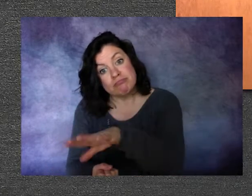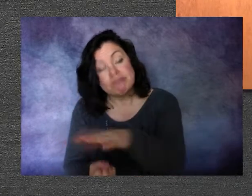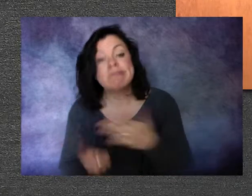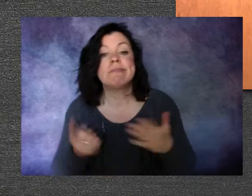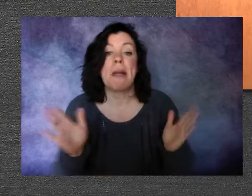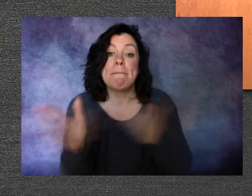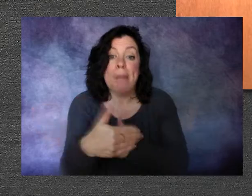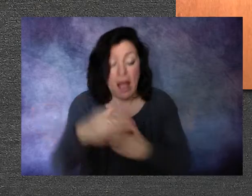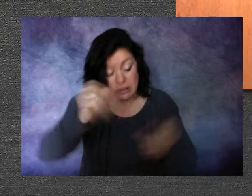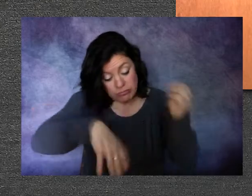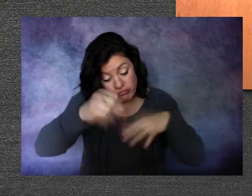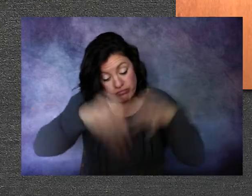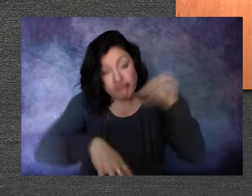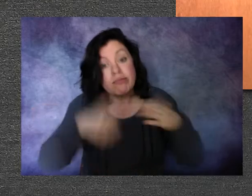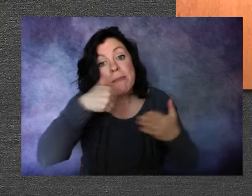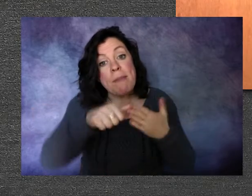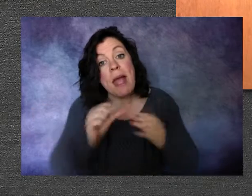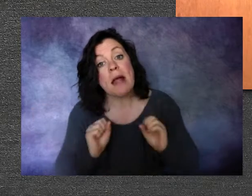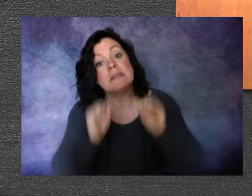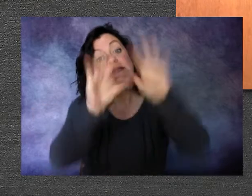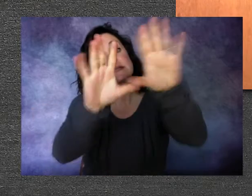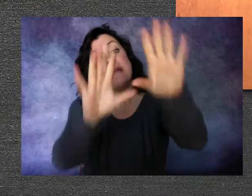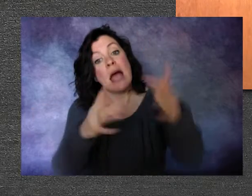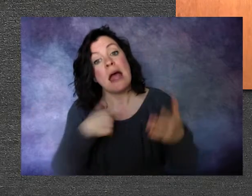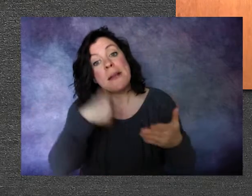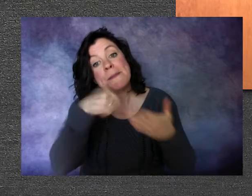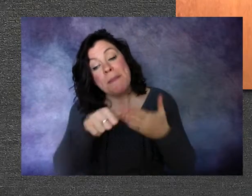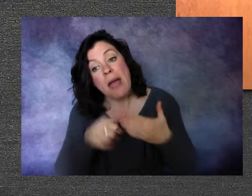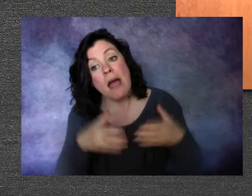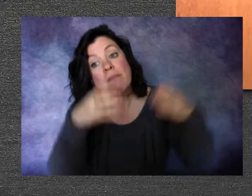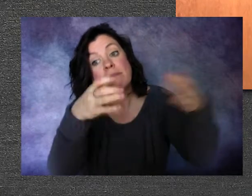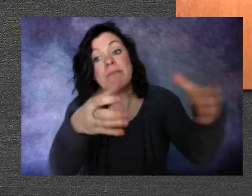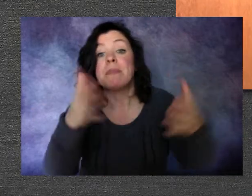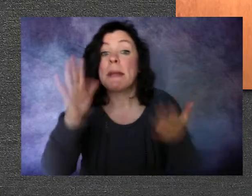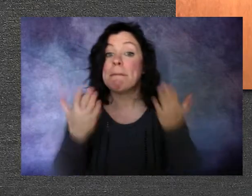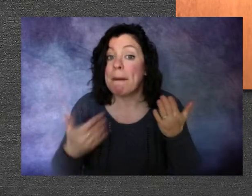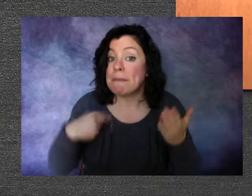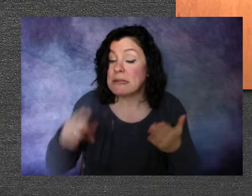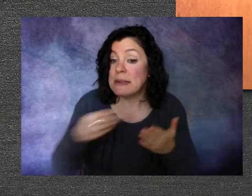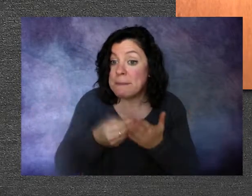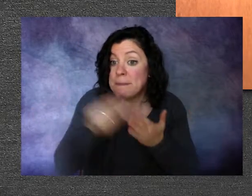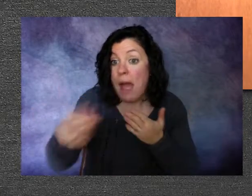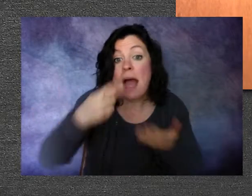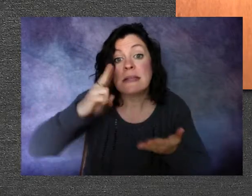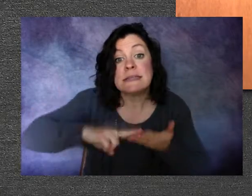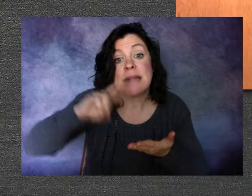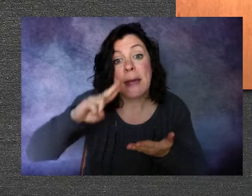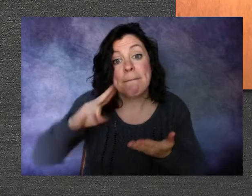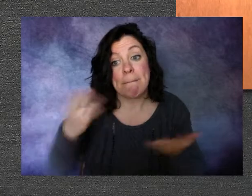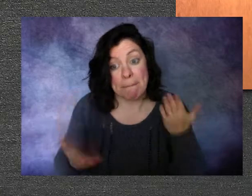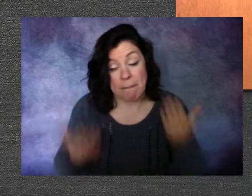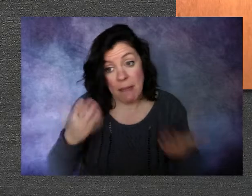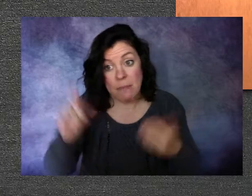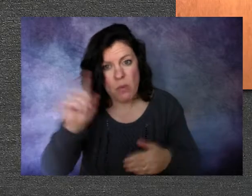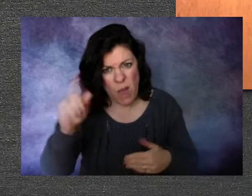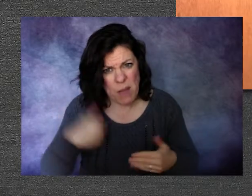that's where you can mail letters, too. Sometimes you need to buy stamps to mail things, and guess where you can buy those stamps at?